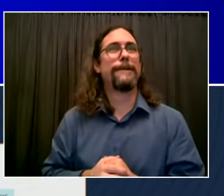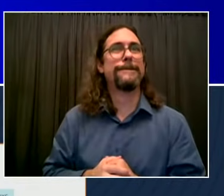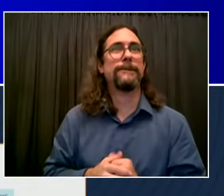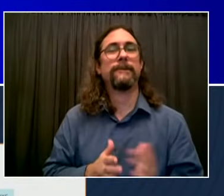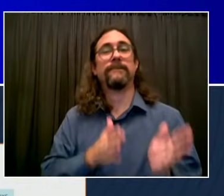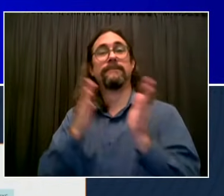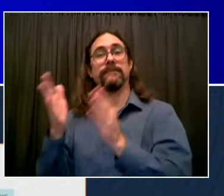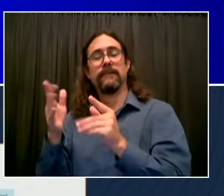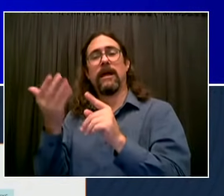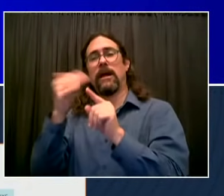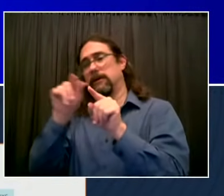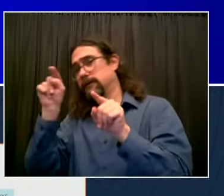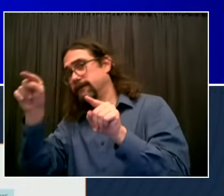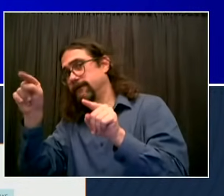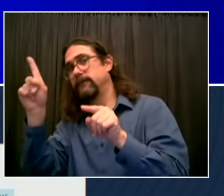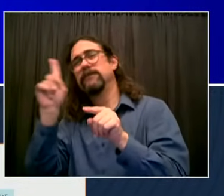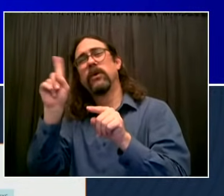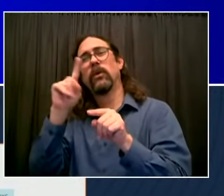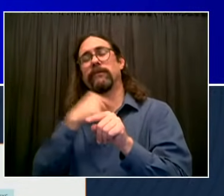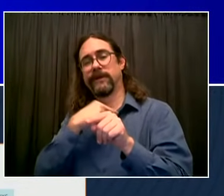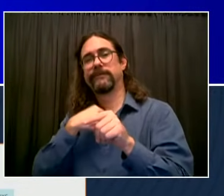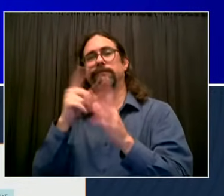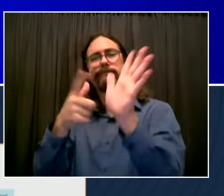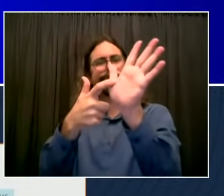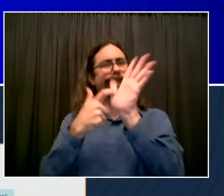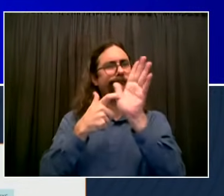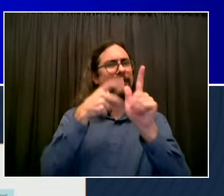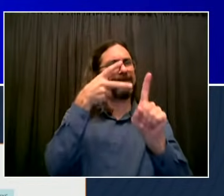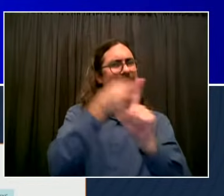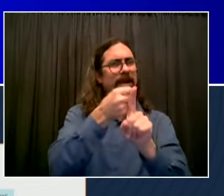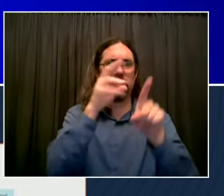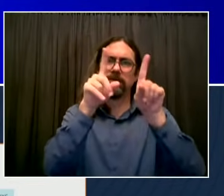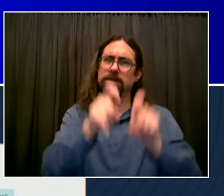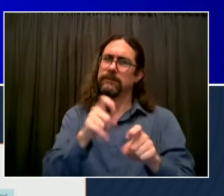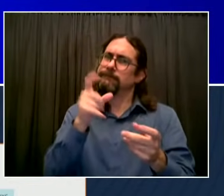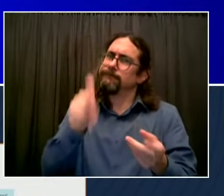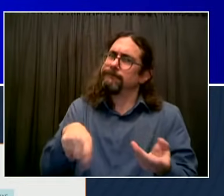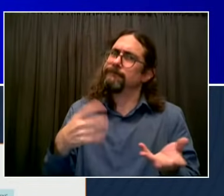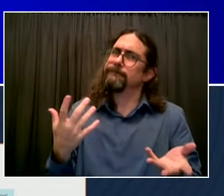VACCINATED. THEN THEY DID THE VACCINATE OR TEST MANDATE FOR CITY WORKERS. YOU'LL SEE THE